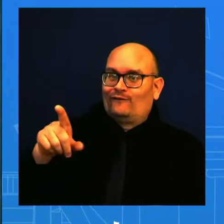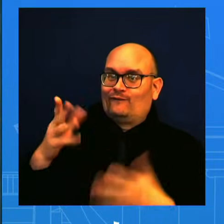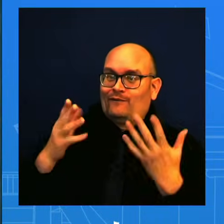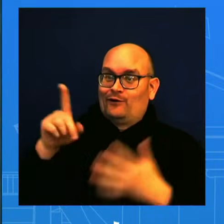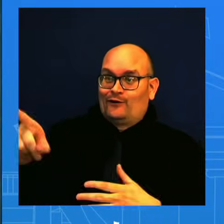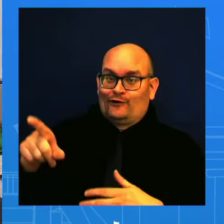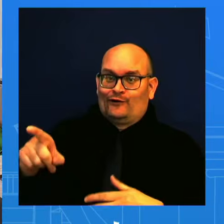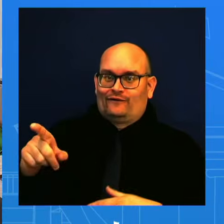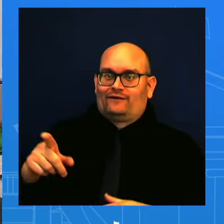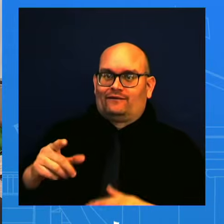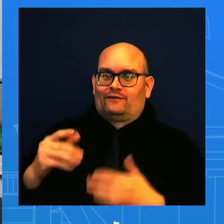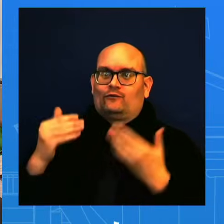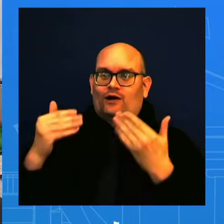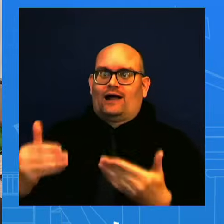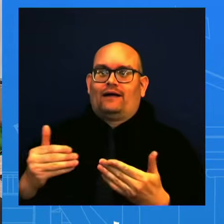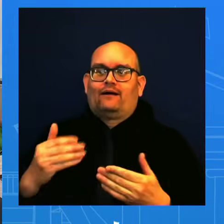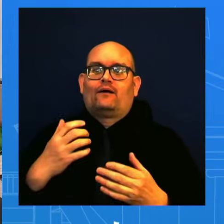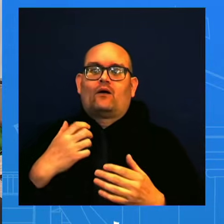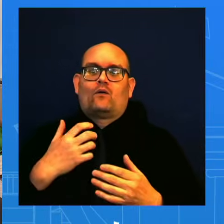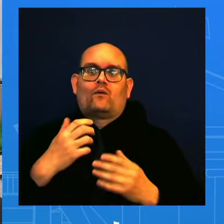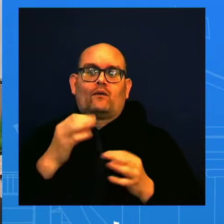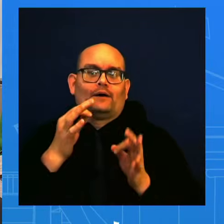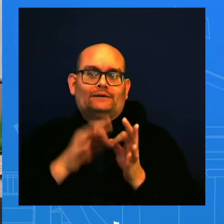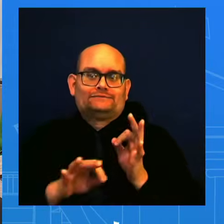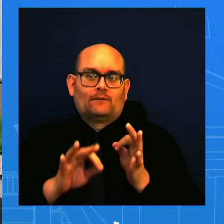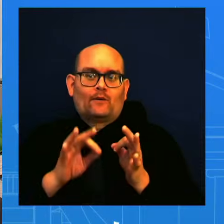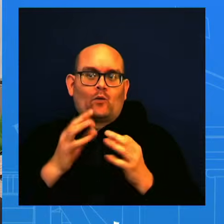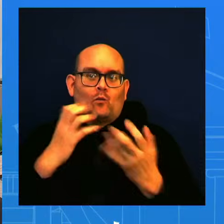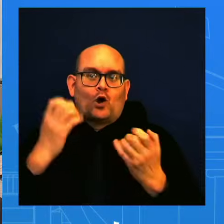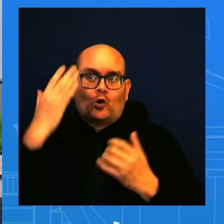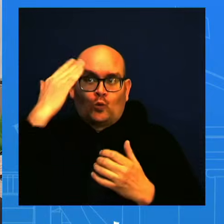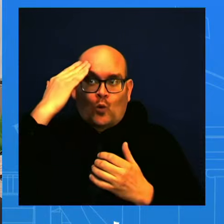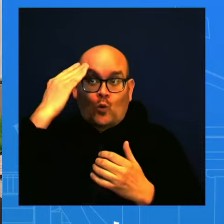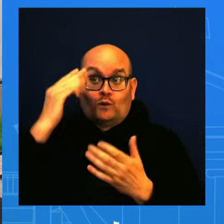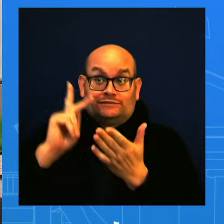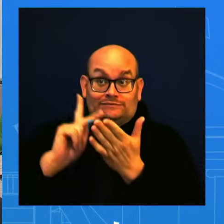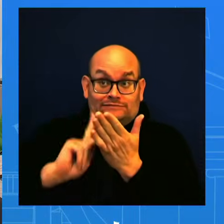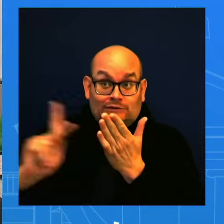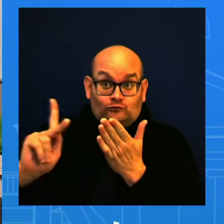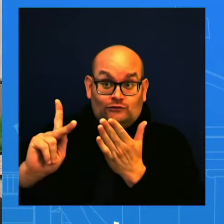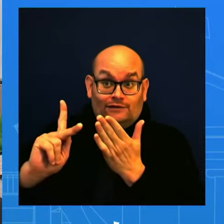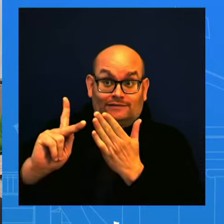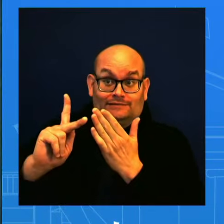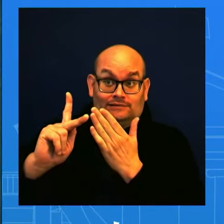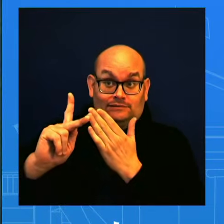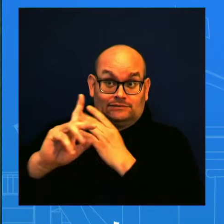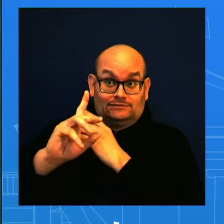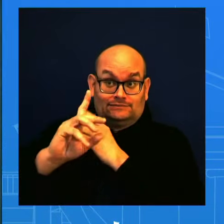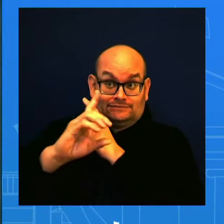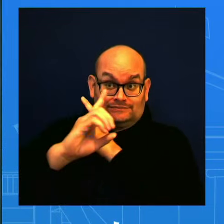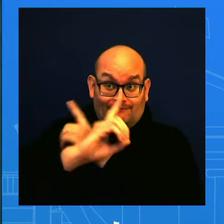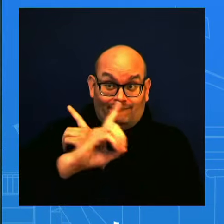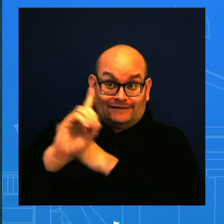providing the students with the assurance they would have a school to return to by the end of the summer. FEMA continues to work closely with state officials --